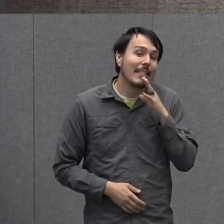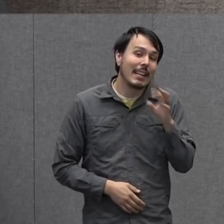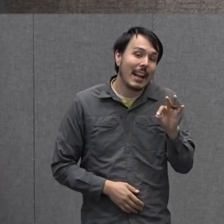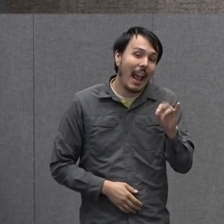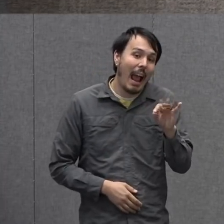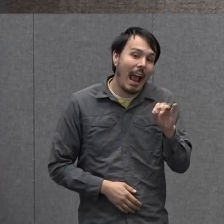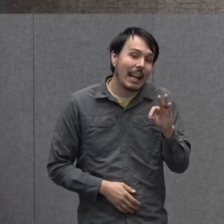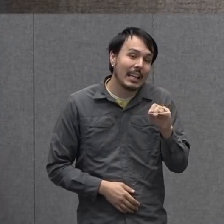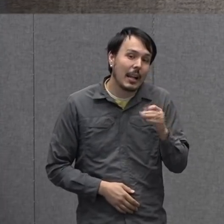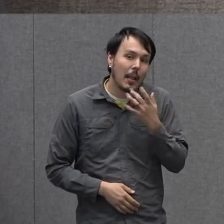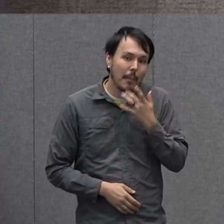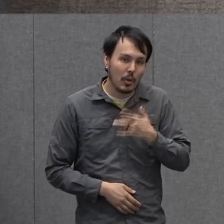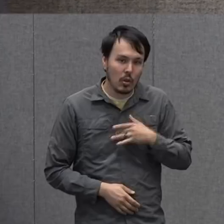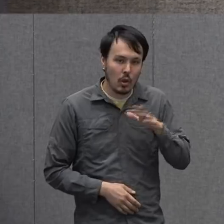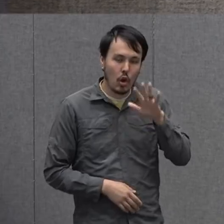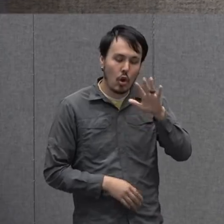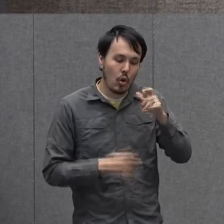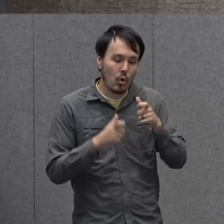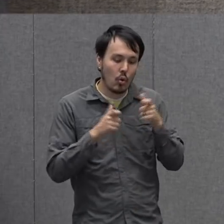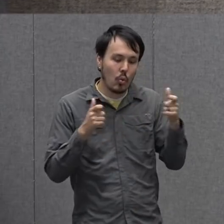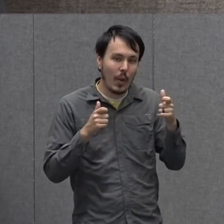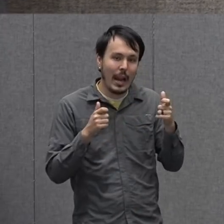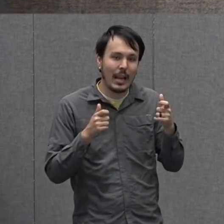Her great-grandchild, Emily, aged four and a half